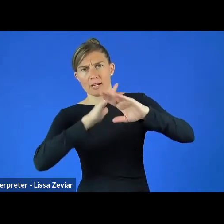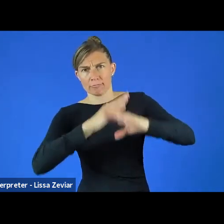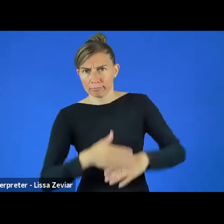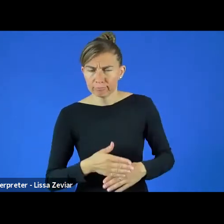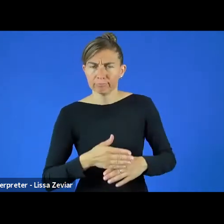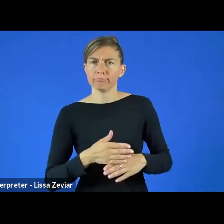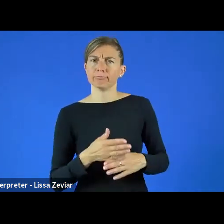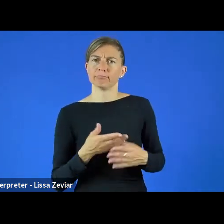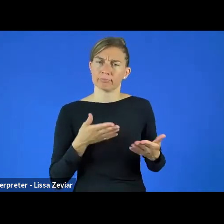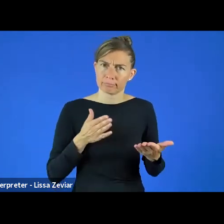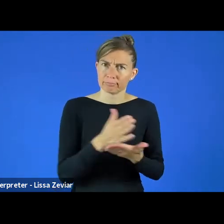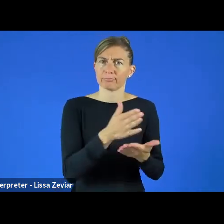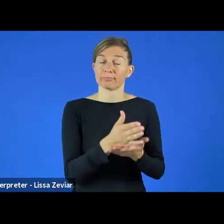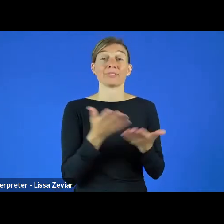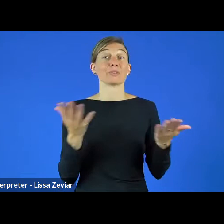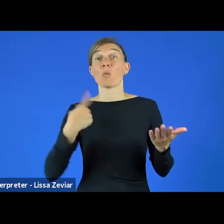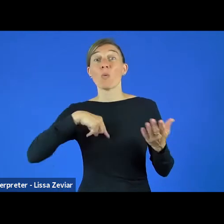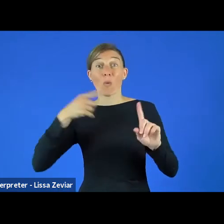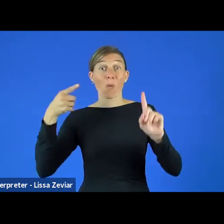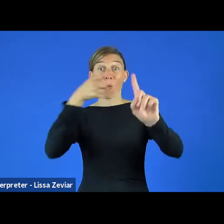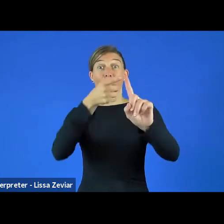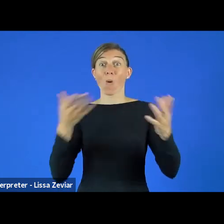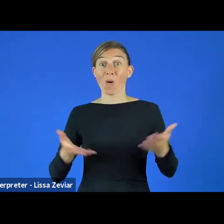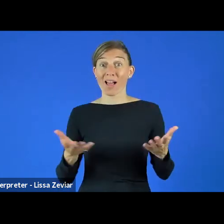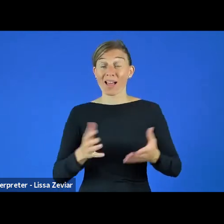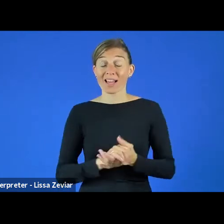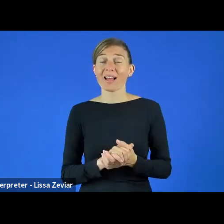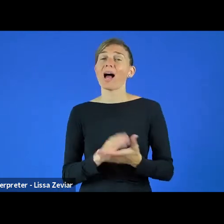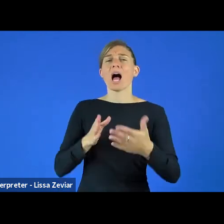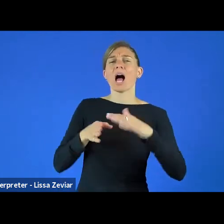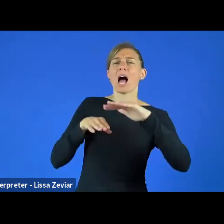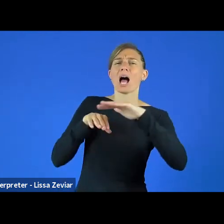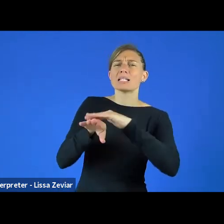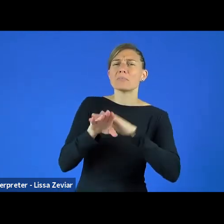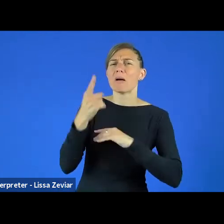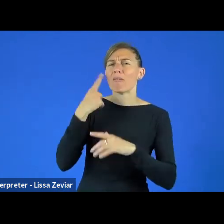that accessibility is not something for a few or for specific topics,